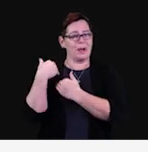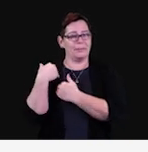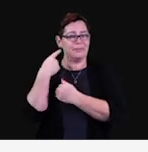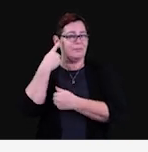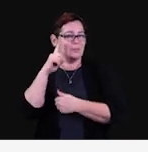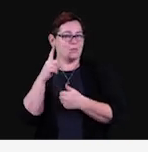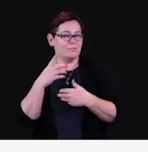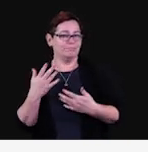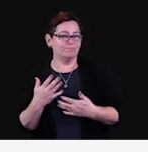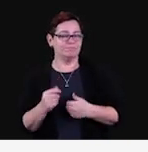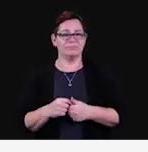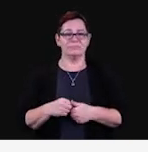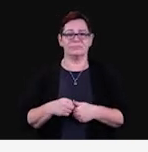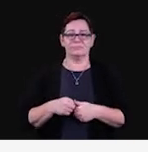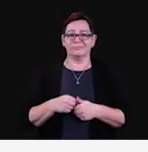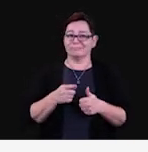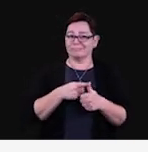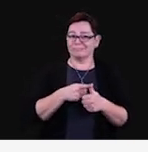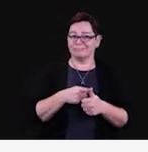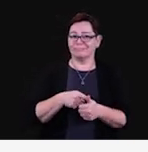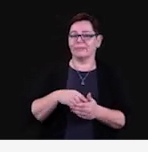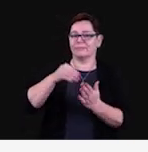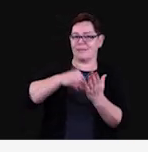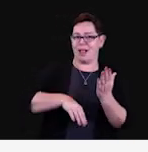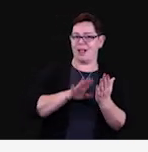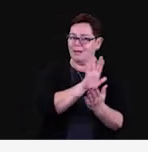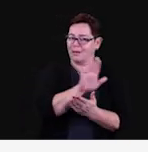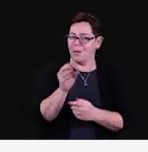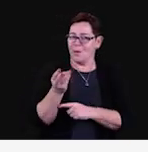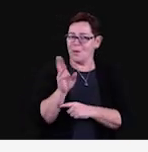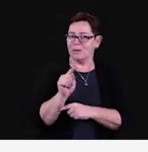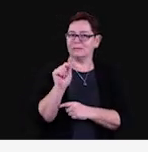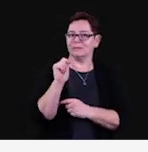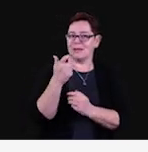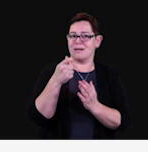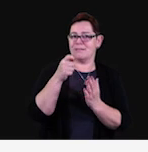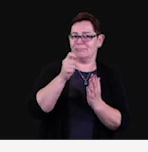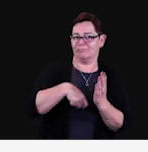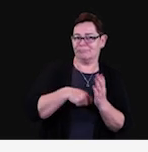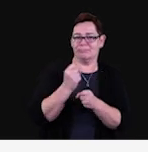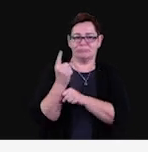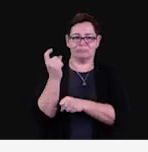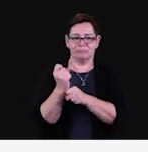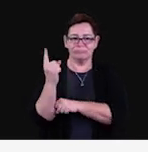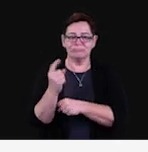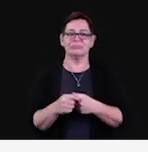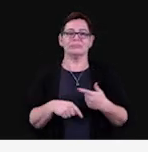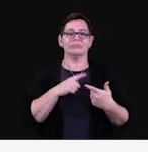reporting their income from all sources, both inside and outside Canada; and